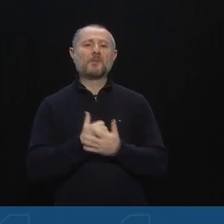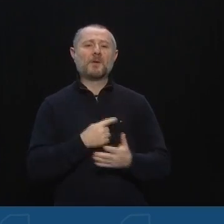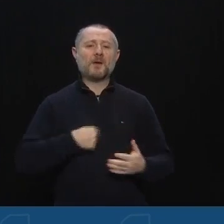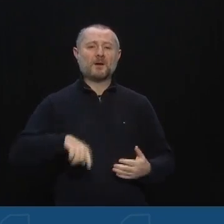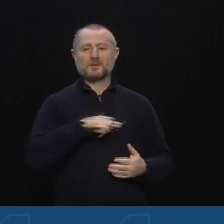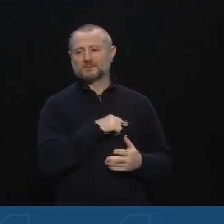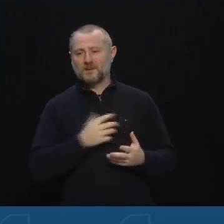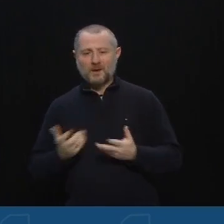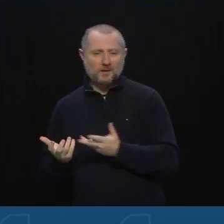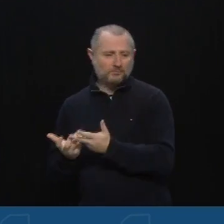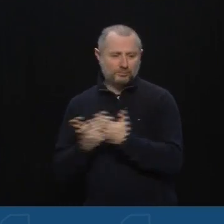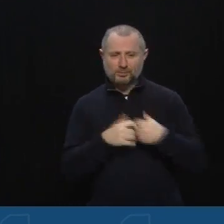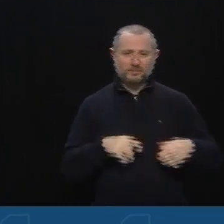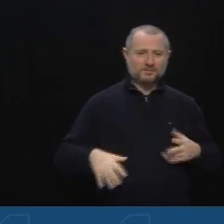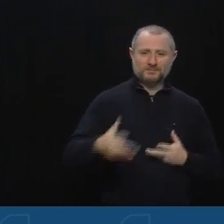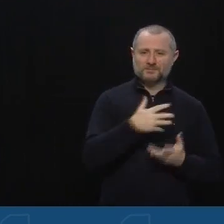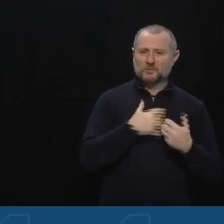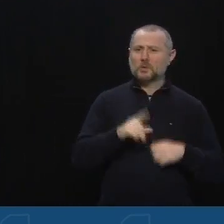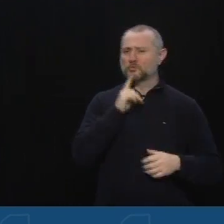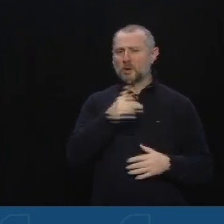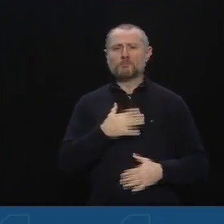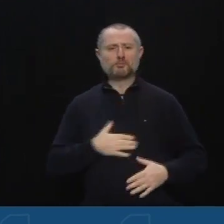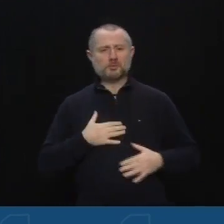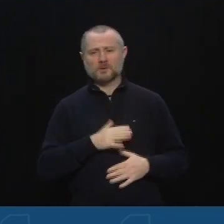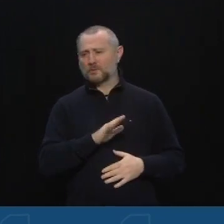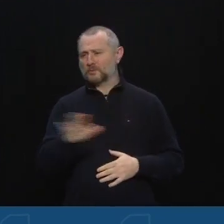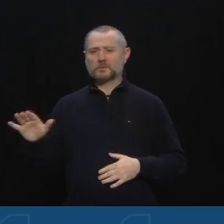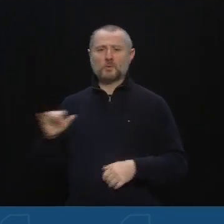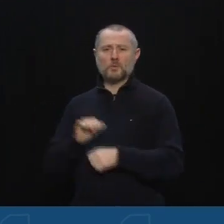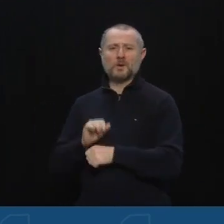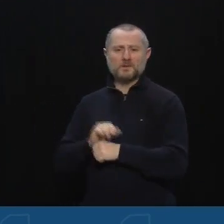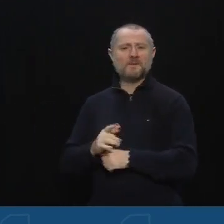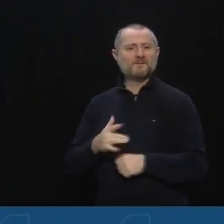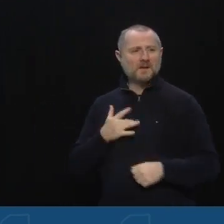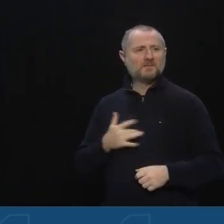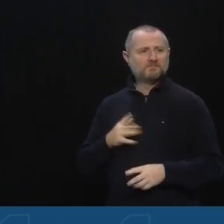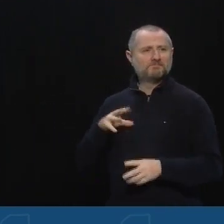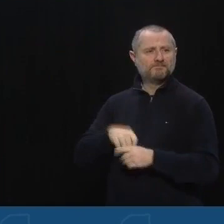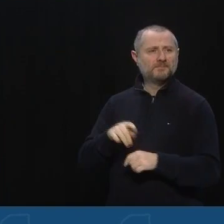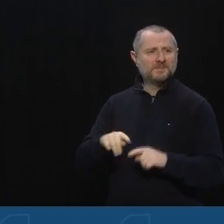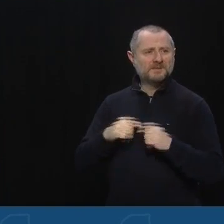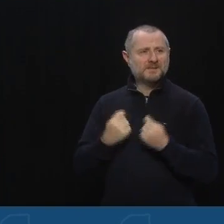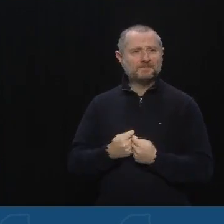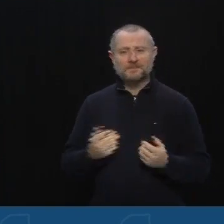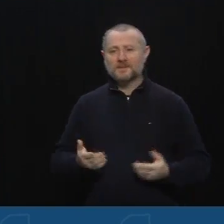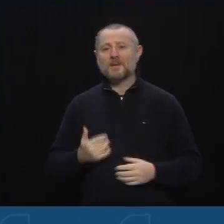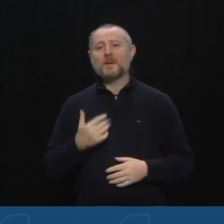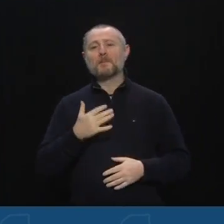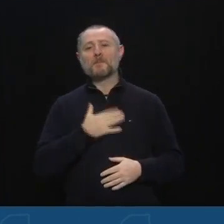SINCE LAST WEEK HOSPITAL STAFF HAVE GONE ABOVE AND BEYOND FOR WE ARE VERY APPRECIAIVE OF